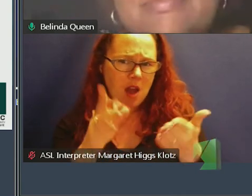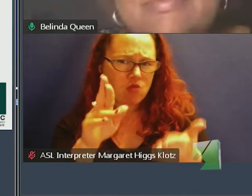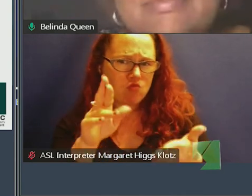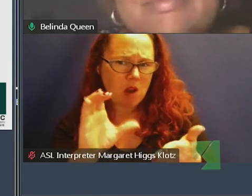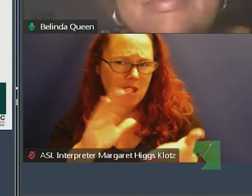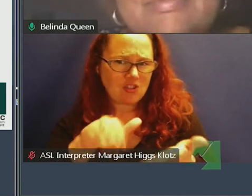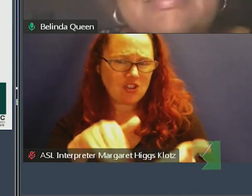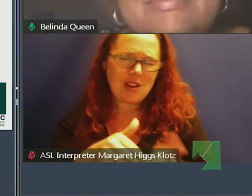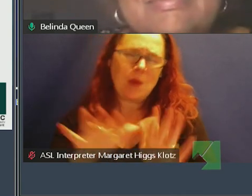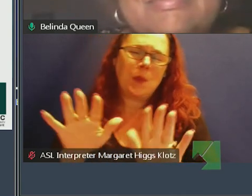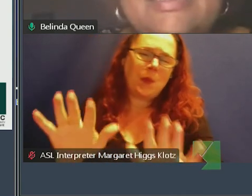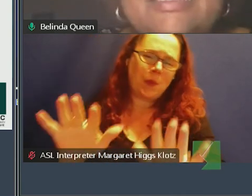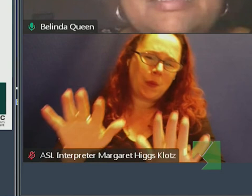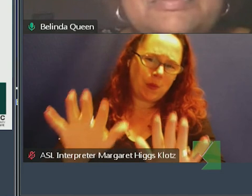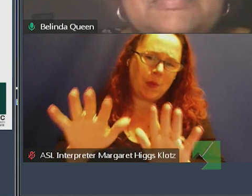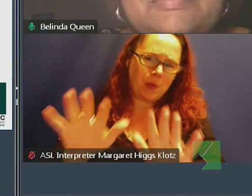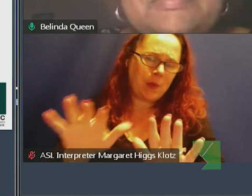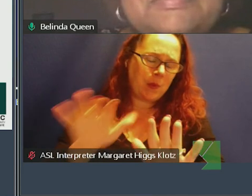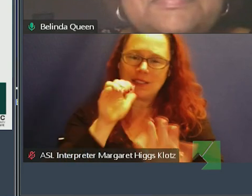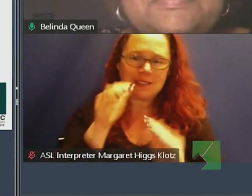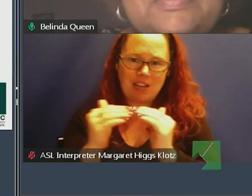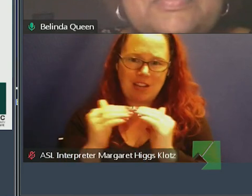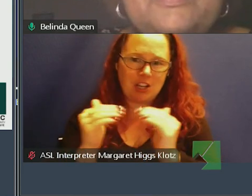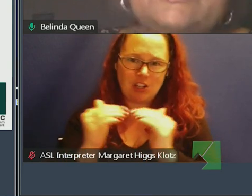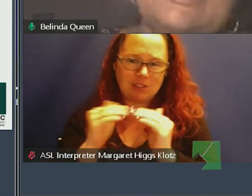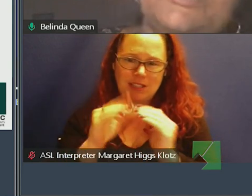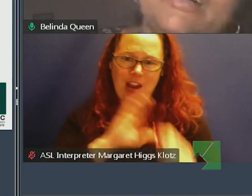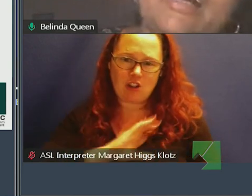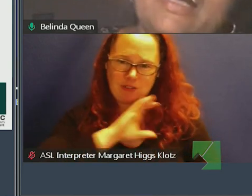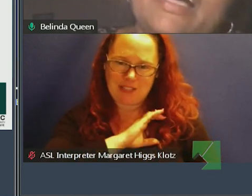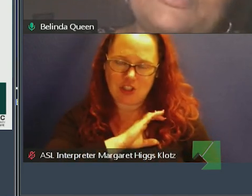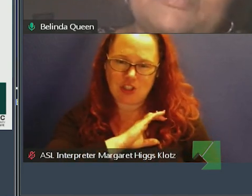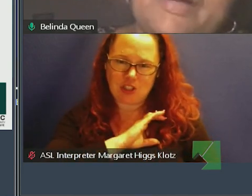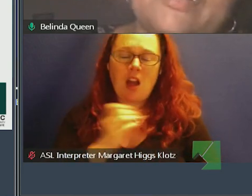would say that's an unfair characterization, but I know you mean while we. No, you're wrong.